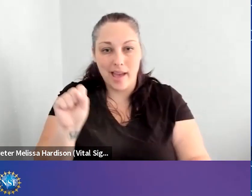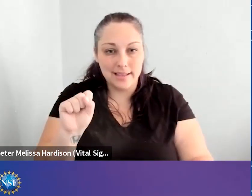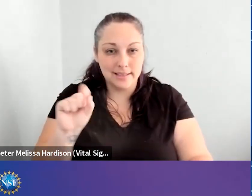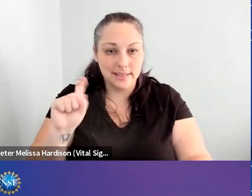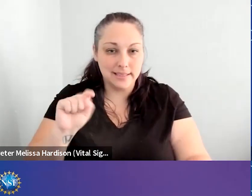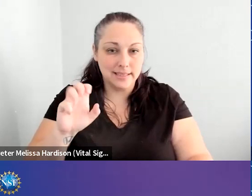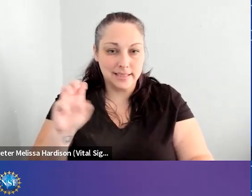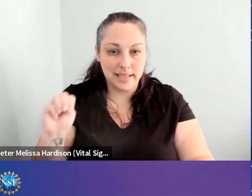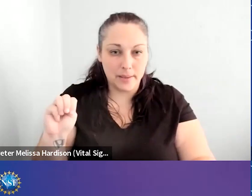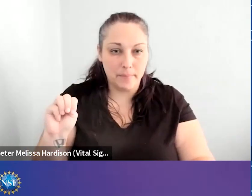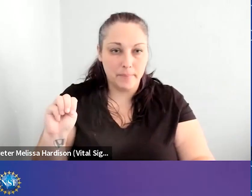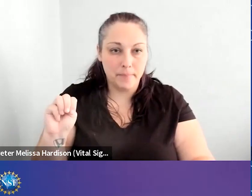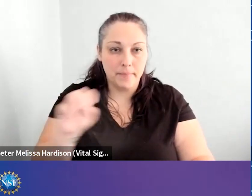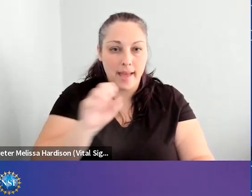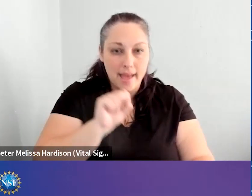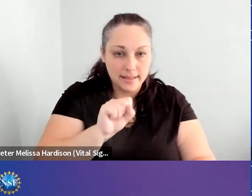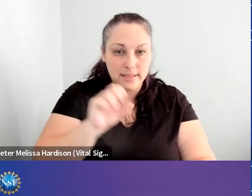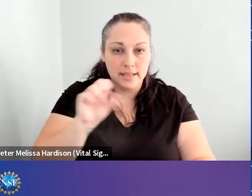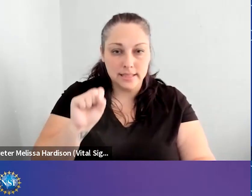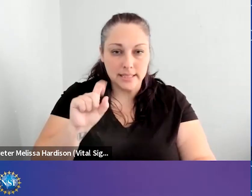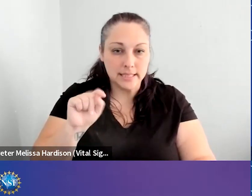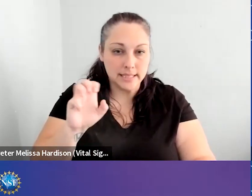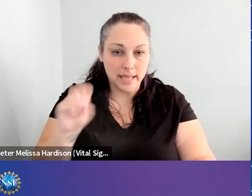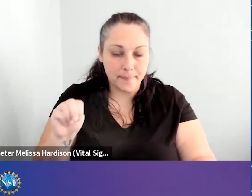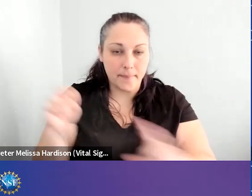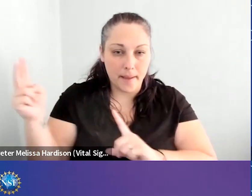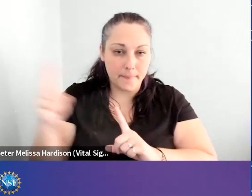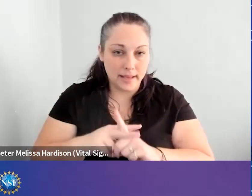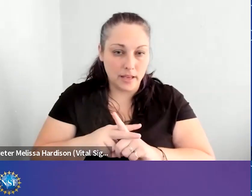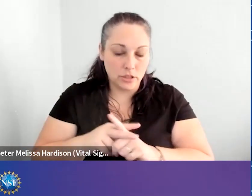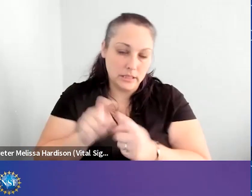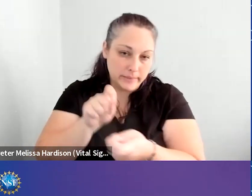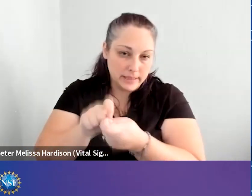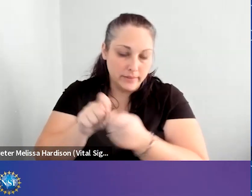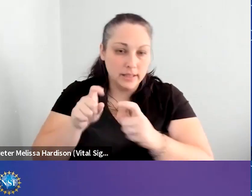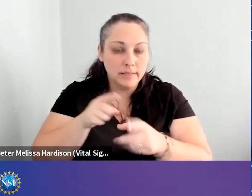So the person is specifically asking about S-STEM, but you know, you might want to --